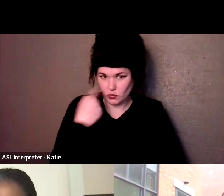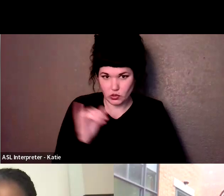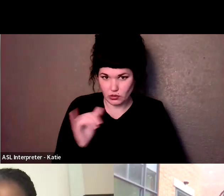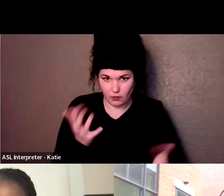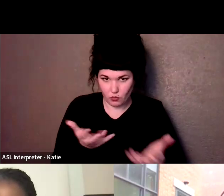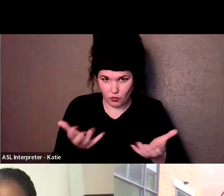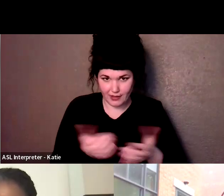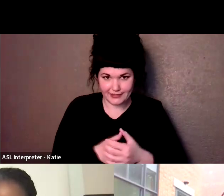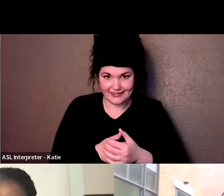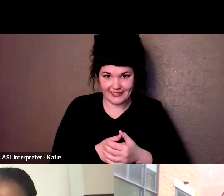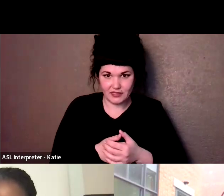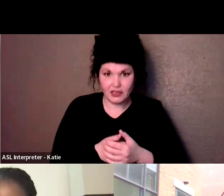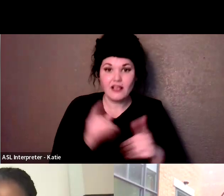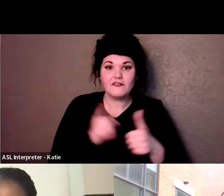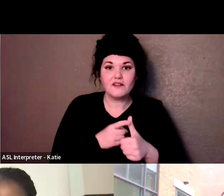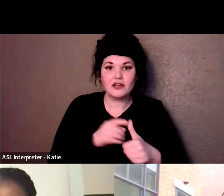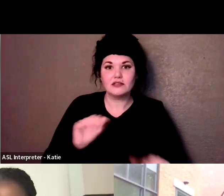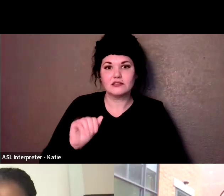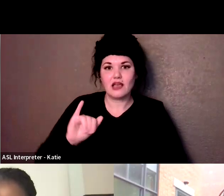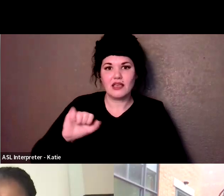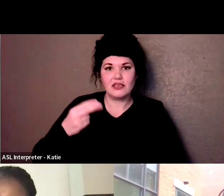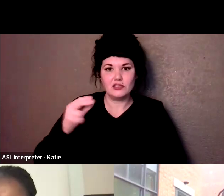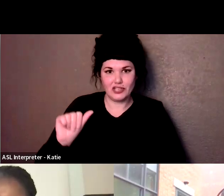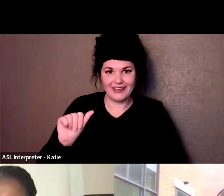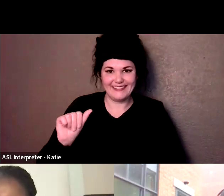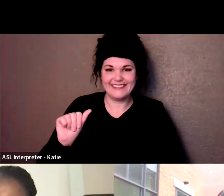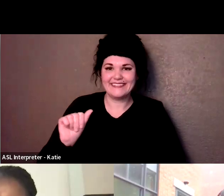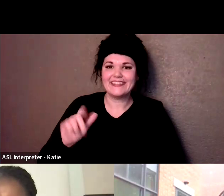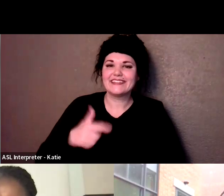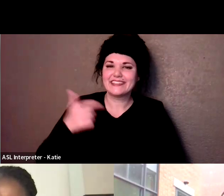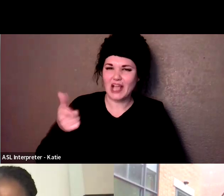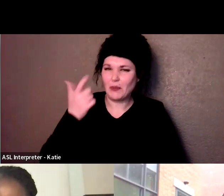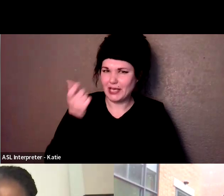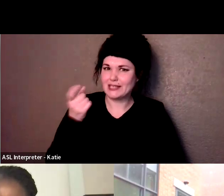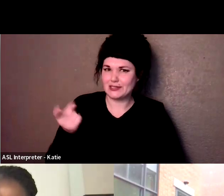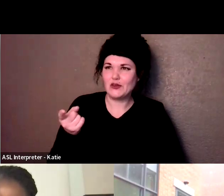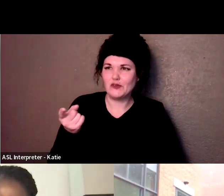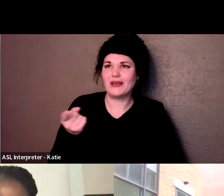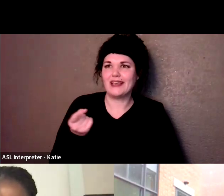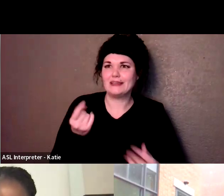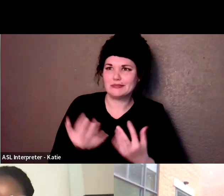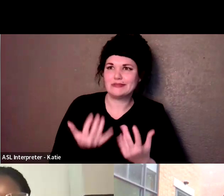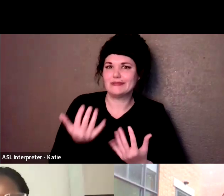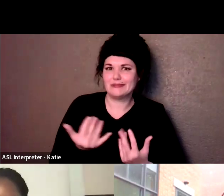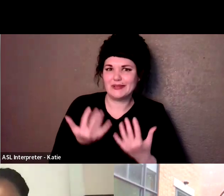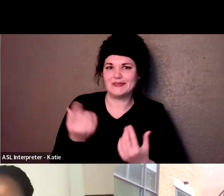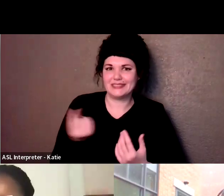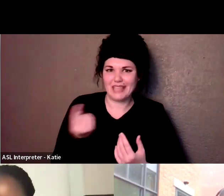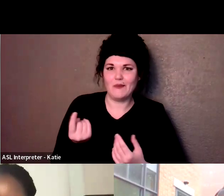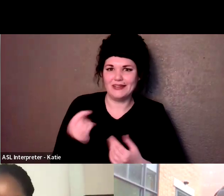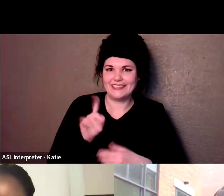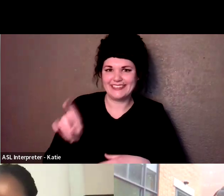you since you've been sort of hanging out waiting for someone to call on you. AISHA: No, I've been taking in